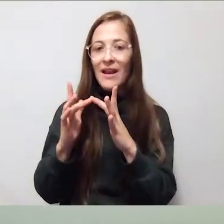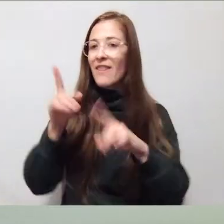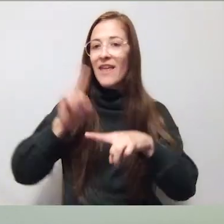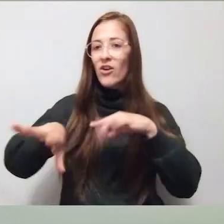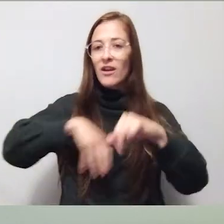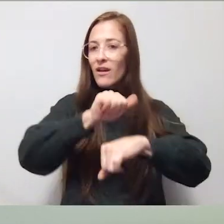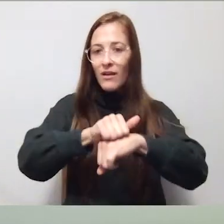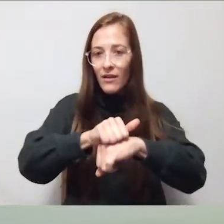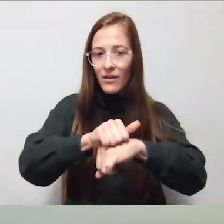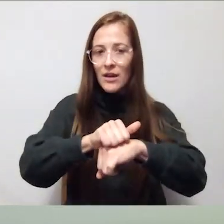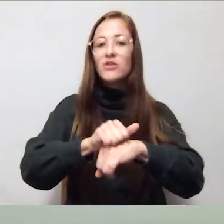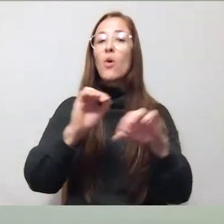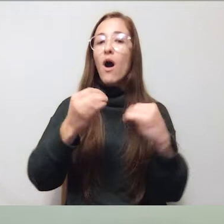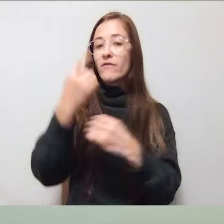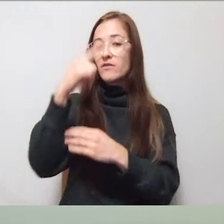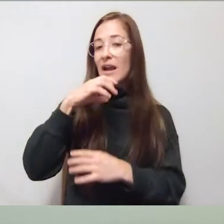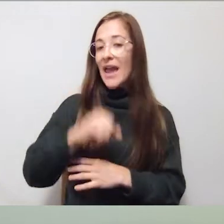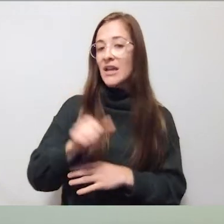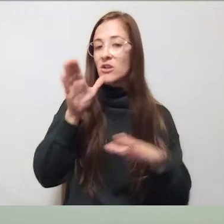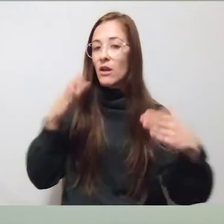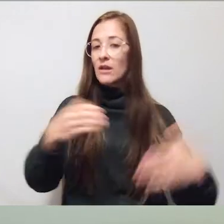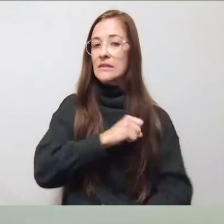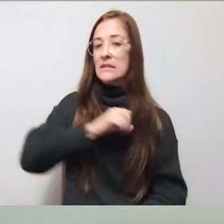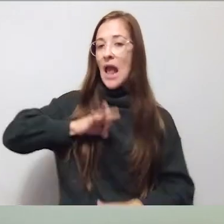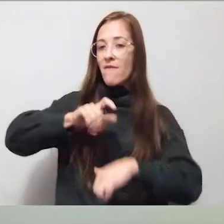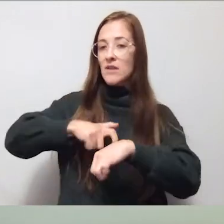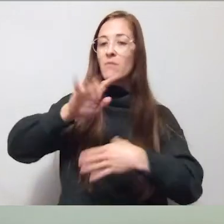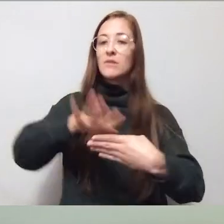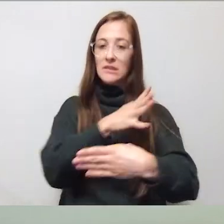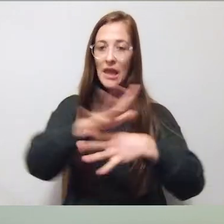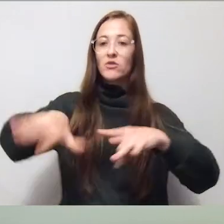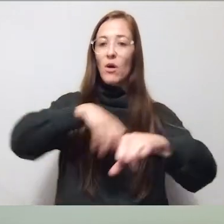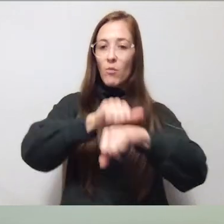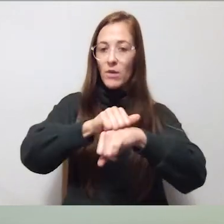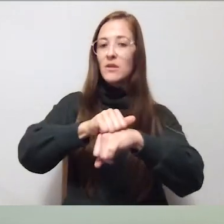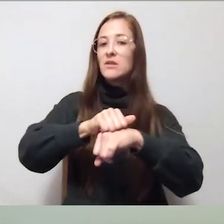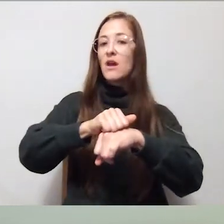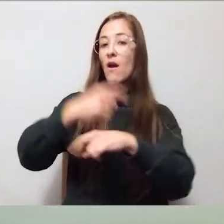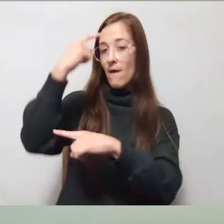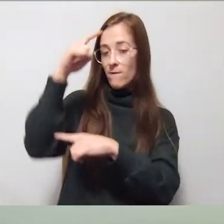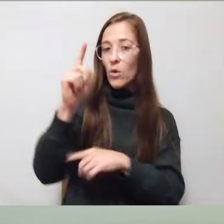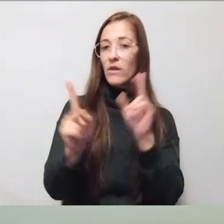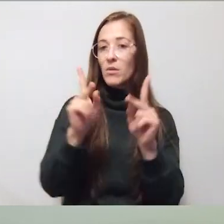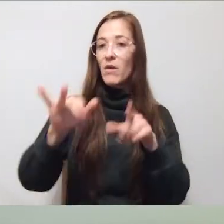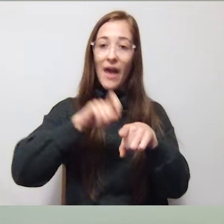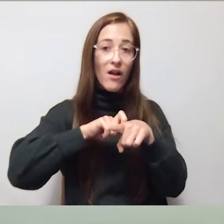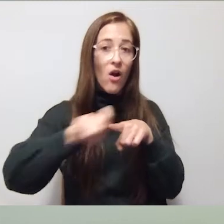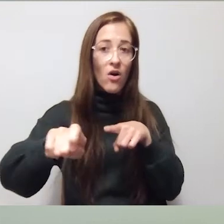So Offices for the Aging actually dedicated their staff time to scheduling those appointments on behalf of the individuals that called.